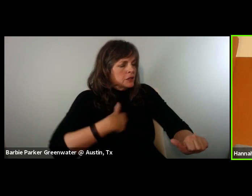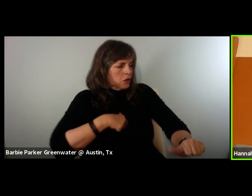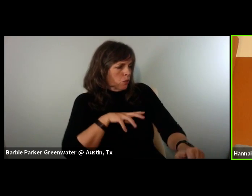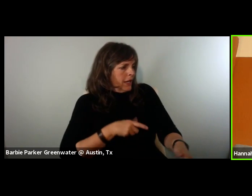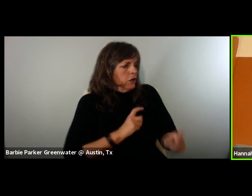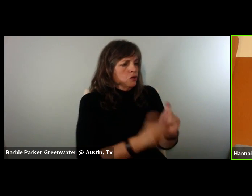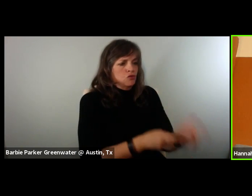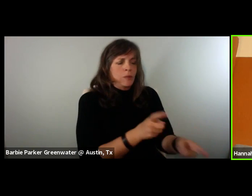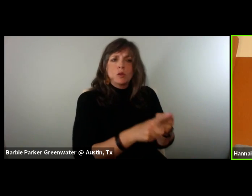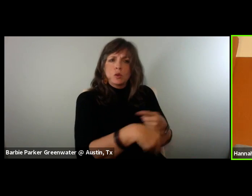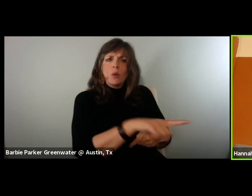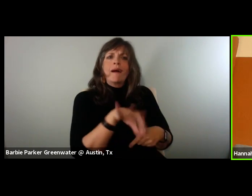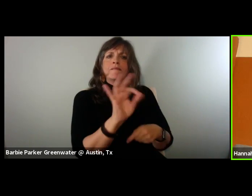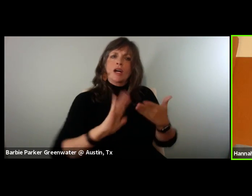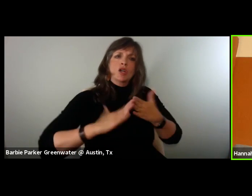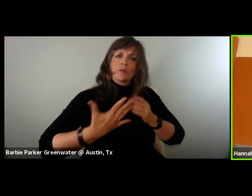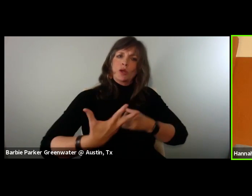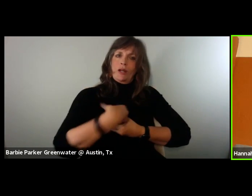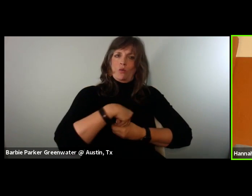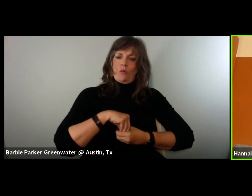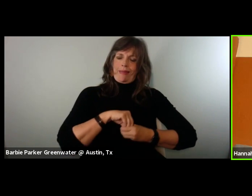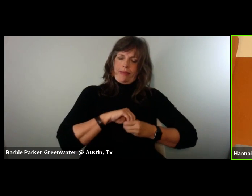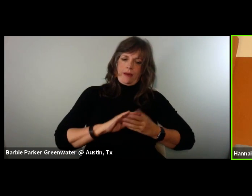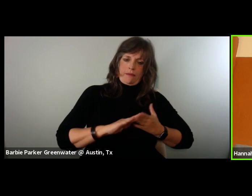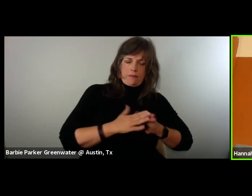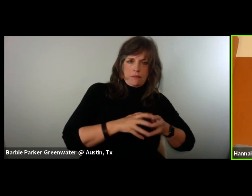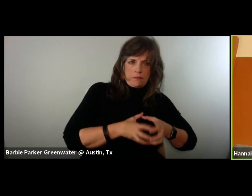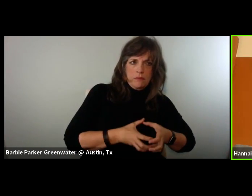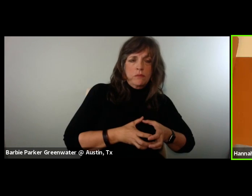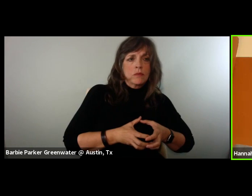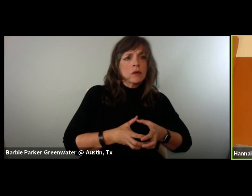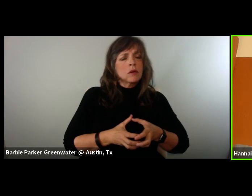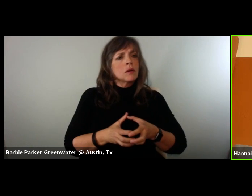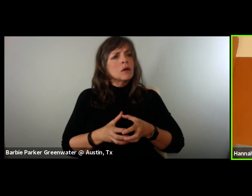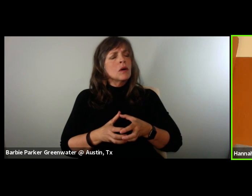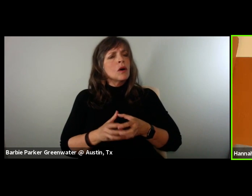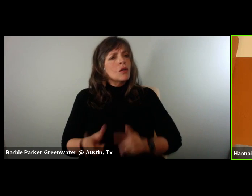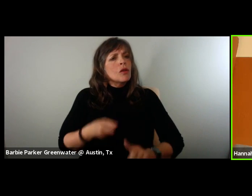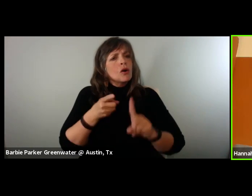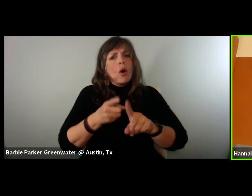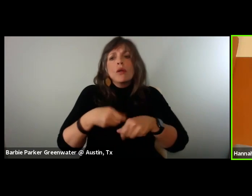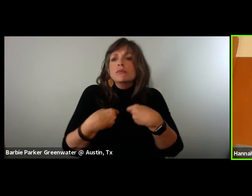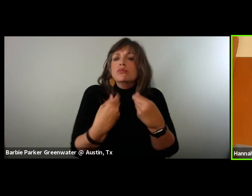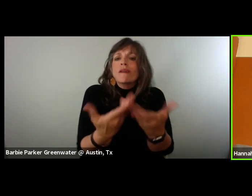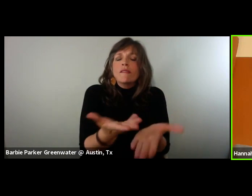Tonight's event, it's our goal tonight to provide resources regarding some of the top issues